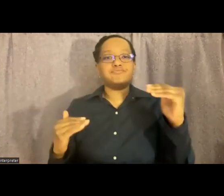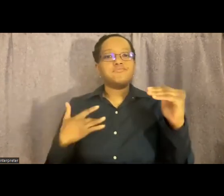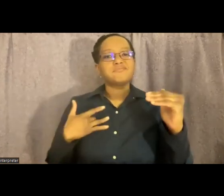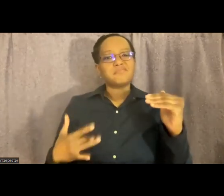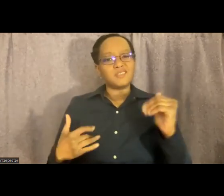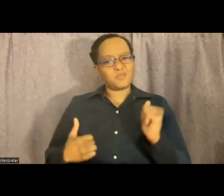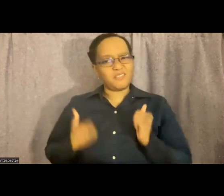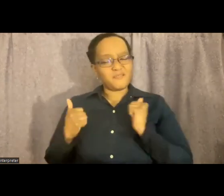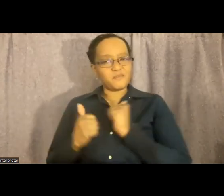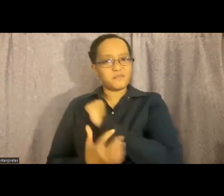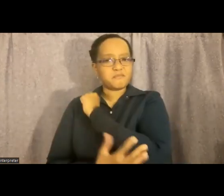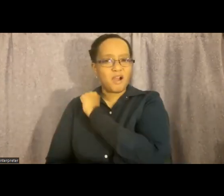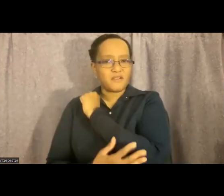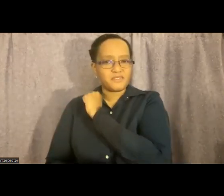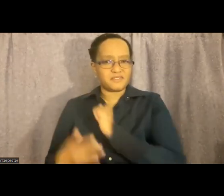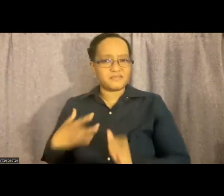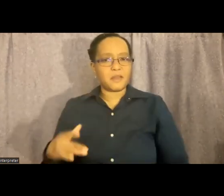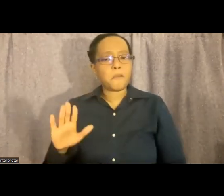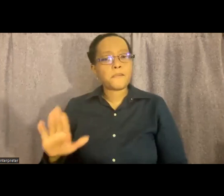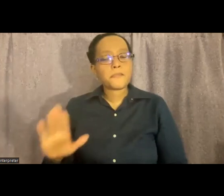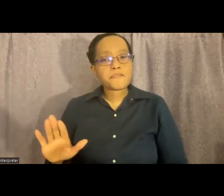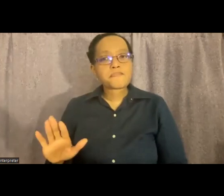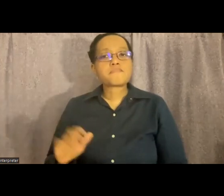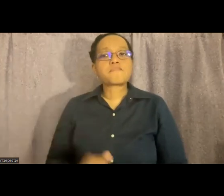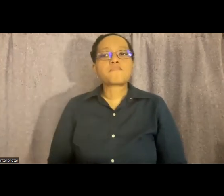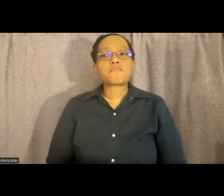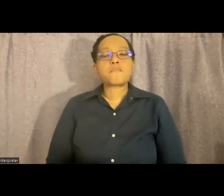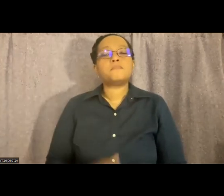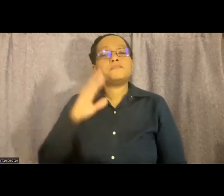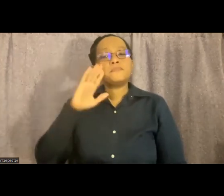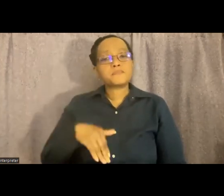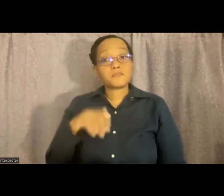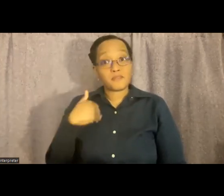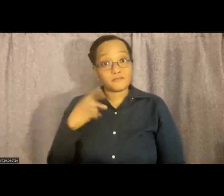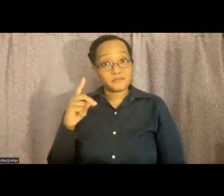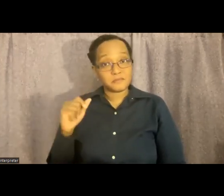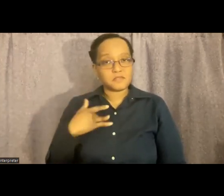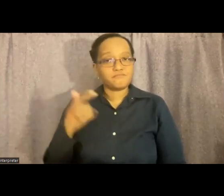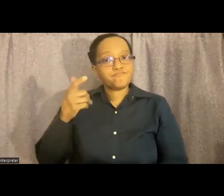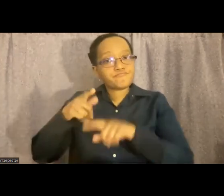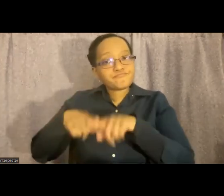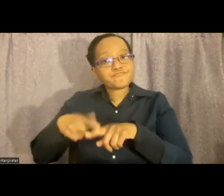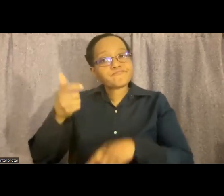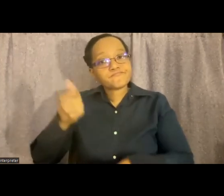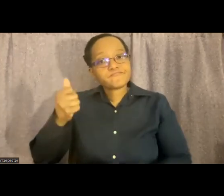. We know people with disabilities are often rely on SSI as their sole source of income